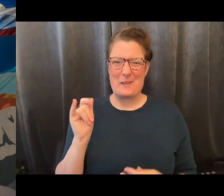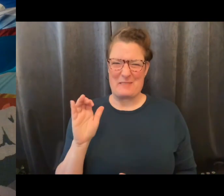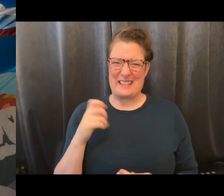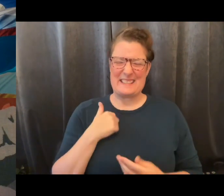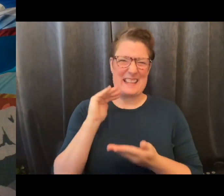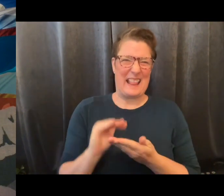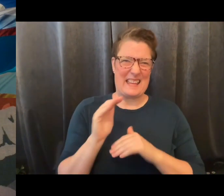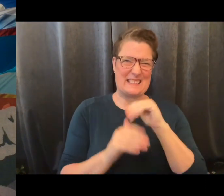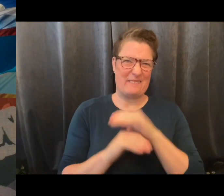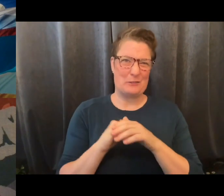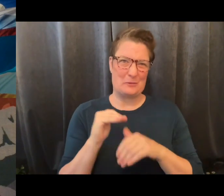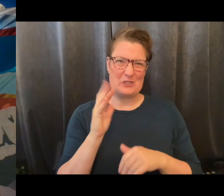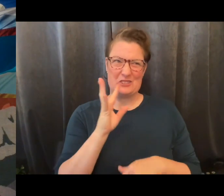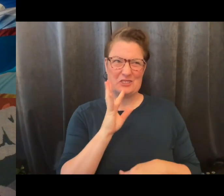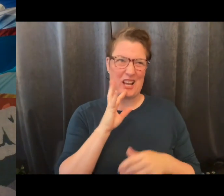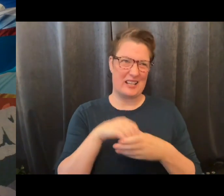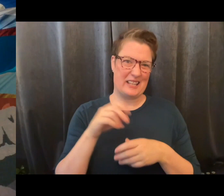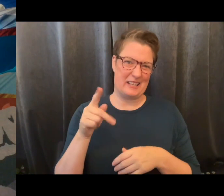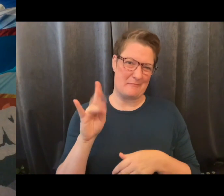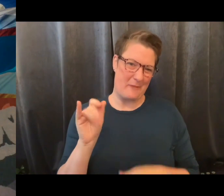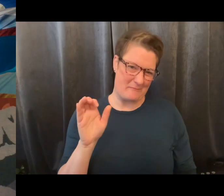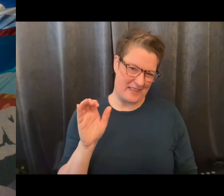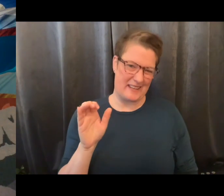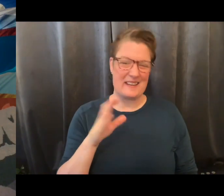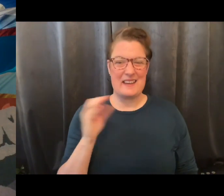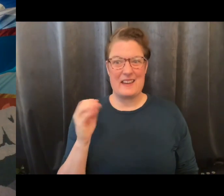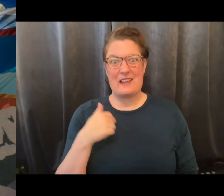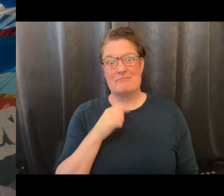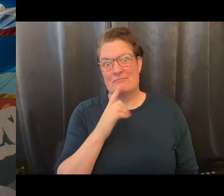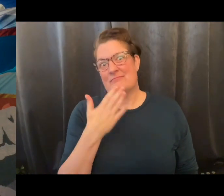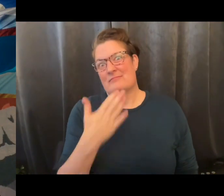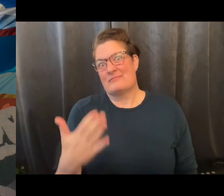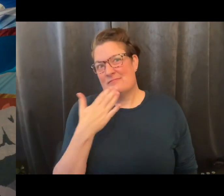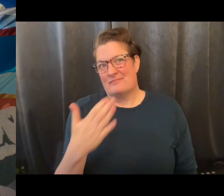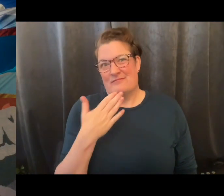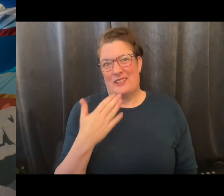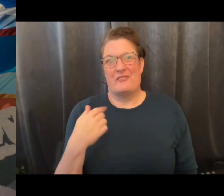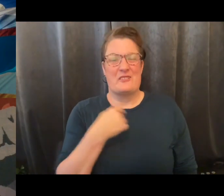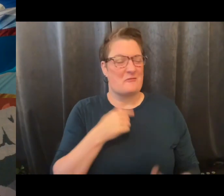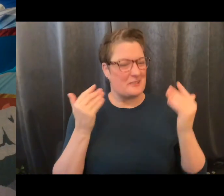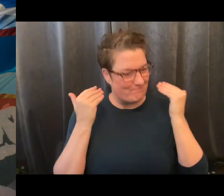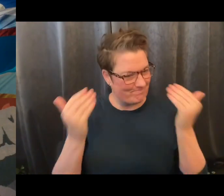publicly and I'm so grateful that we did it and got to explore in this way and